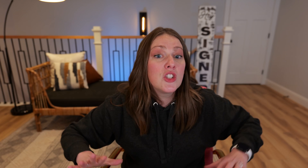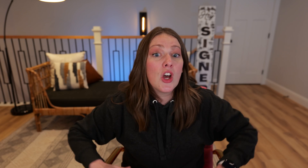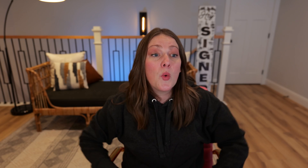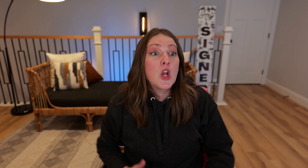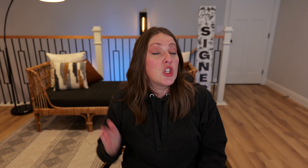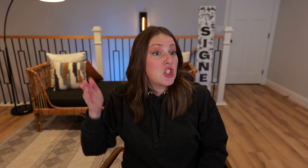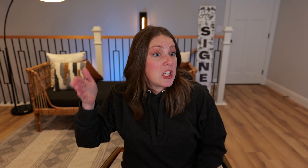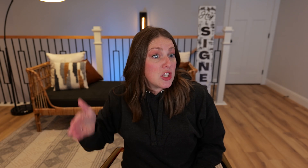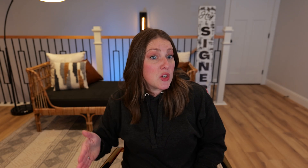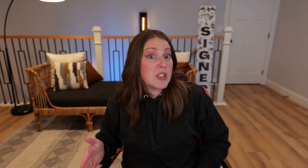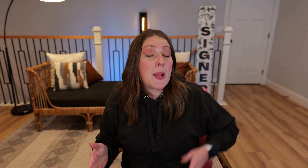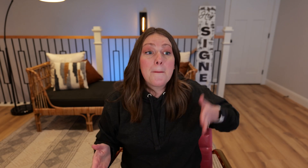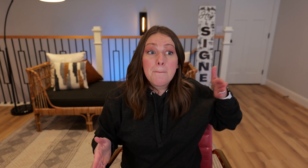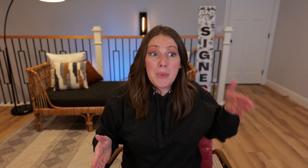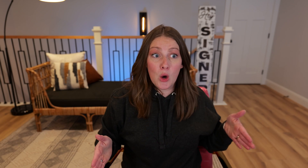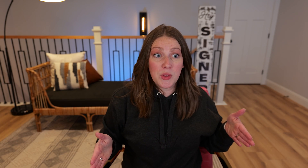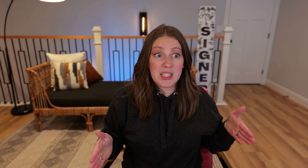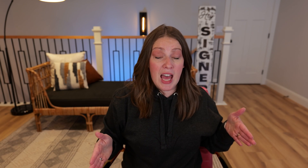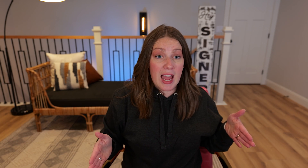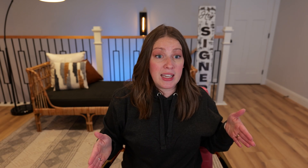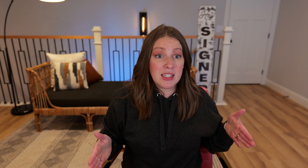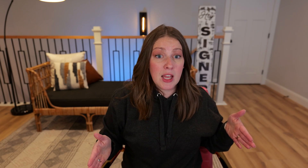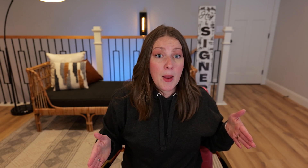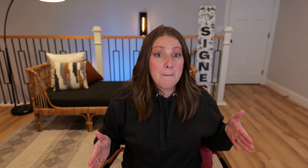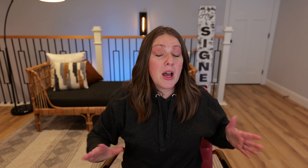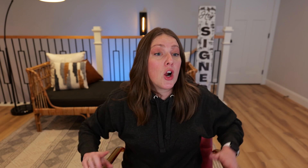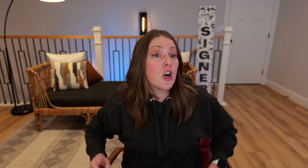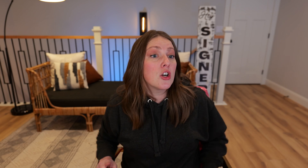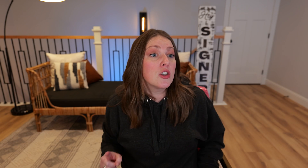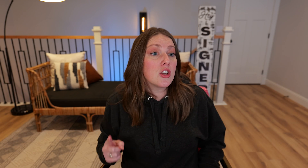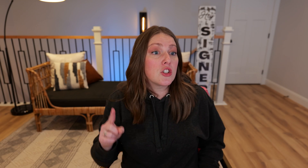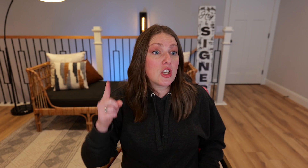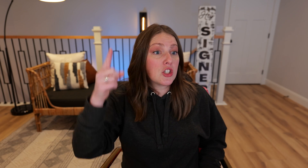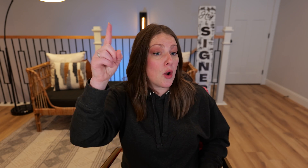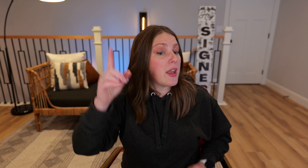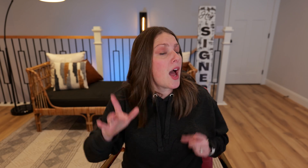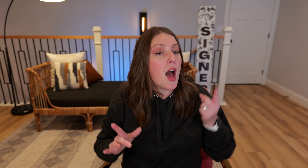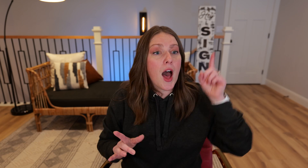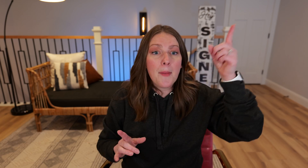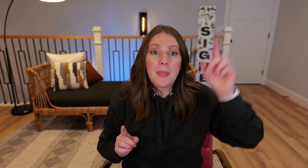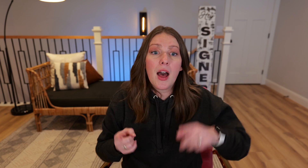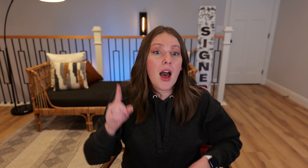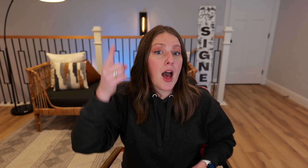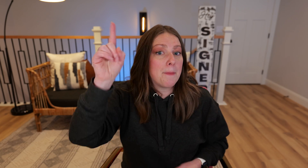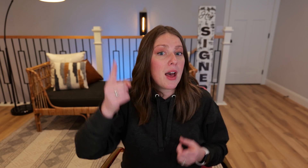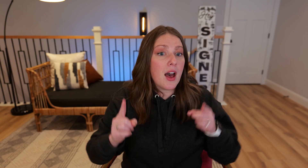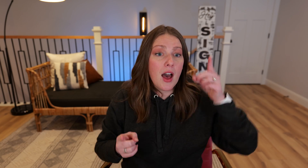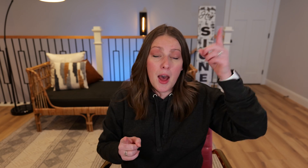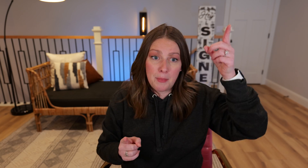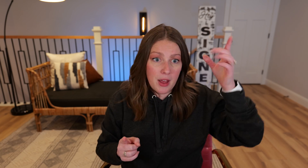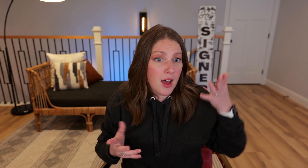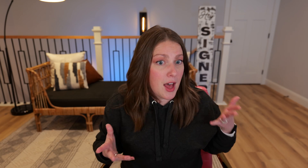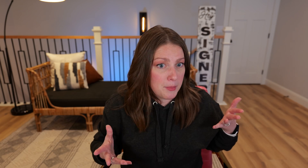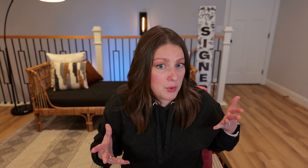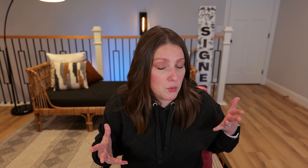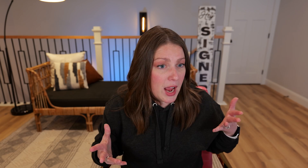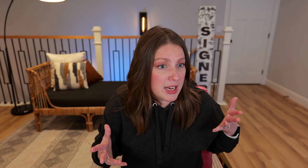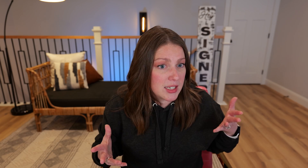So she is using both sides. But hers are just going up, up, up, up. Right.